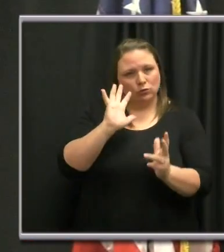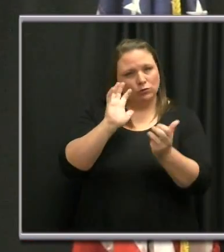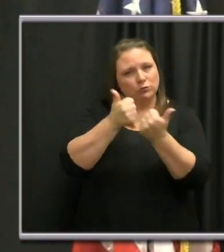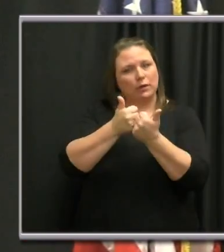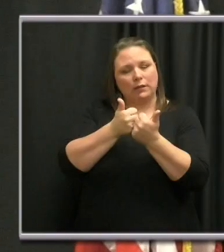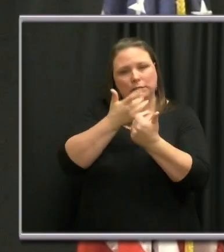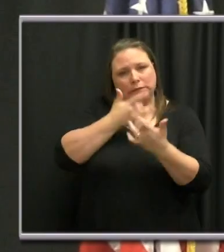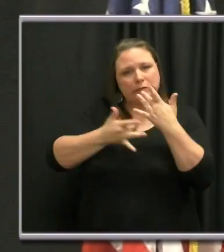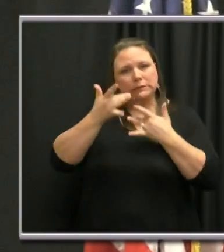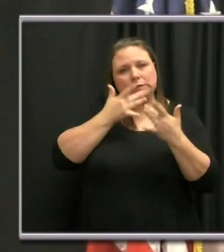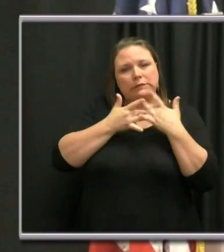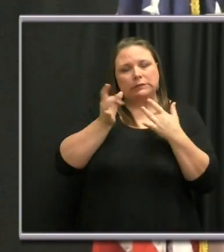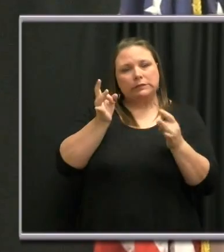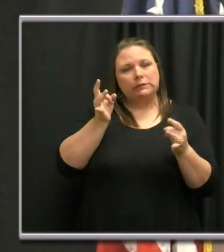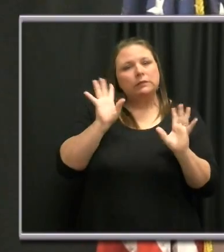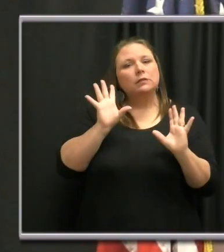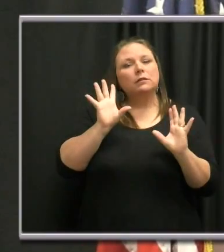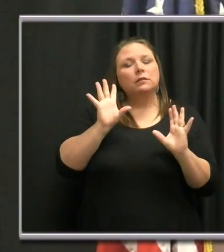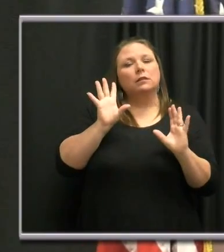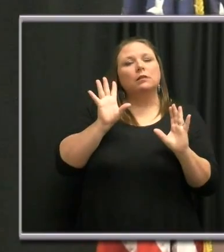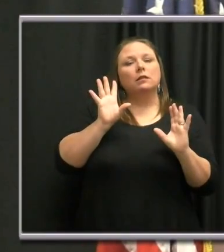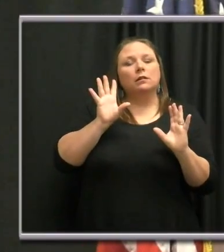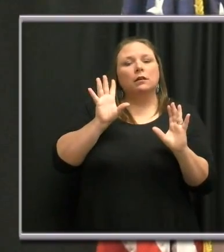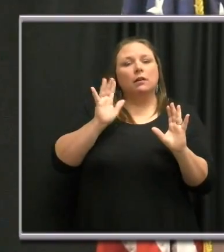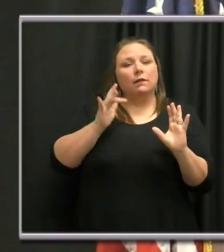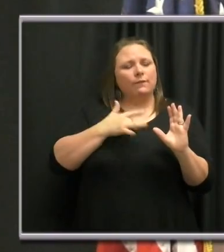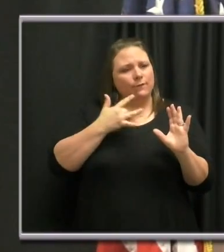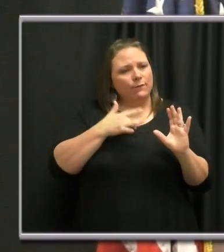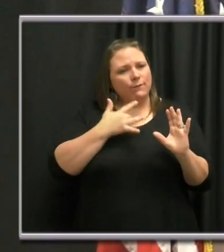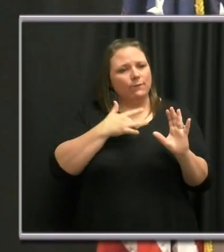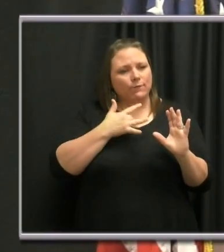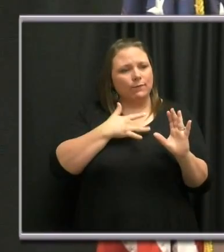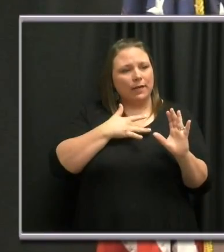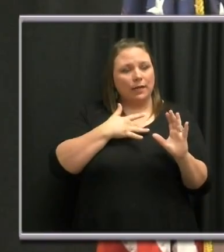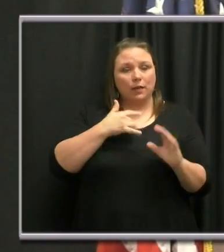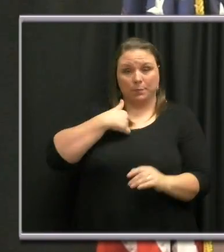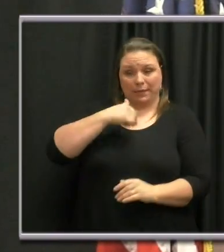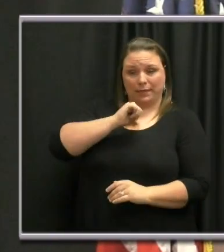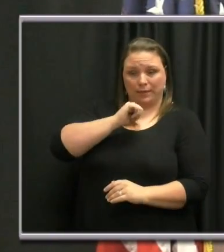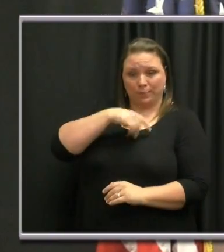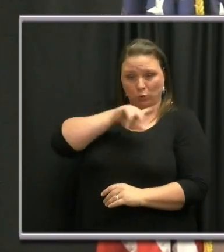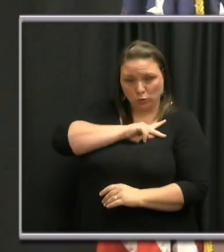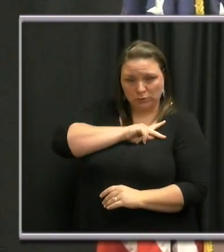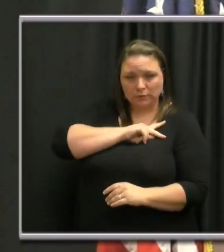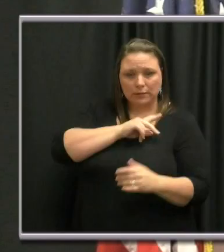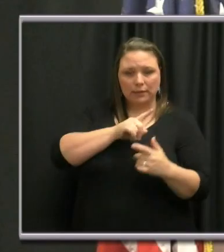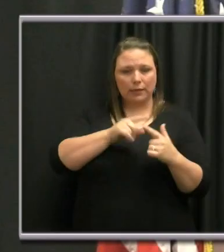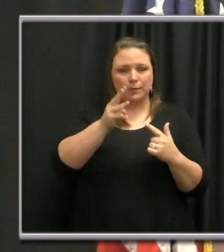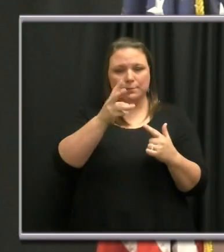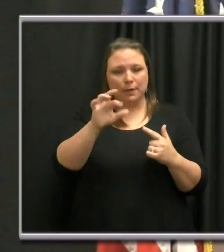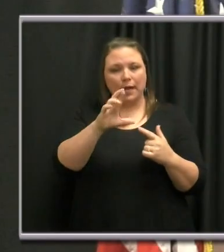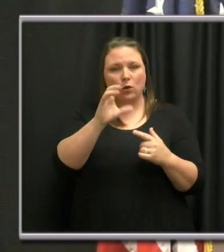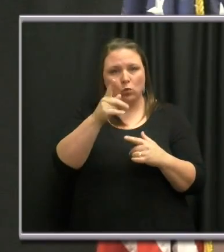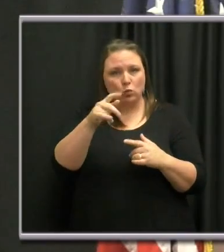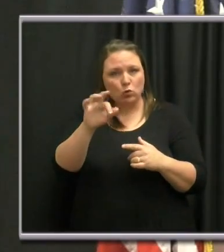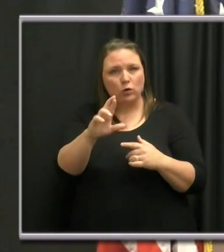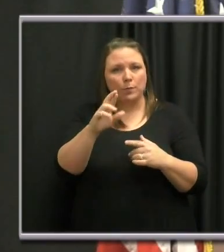I UNDERSTAND THAT HEALTH HEALTH CHALLENGING THAT IS- AND I AND